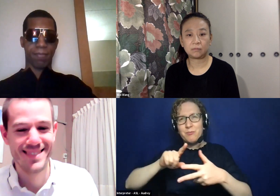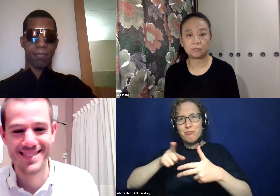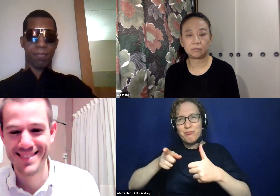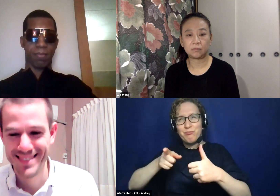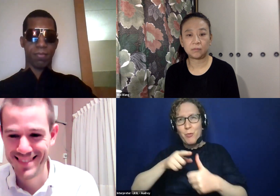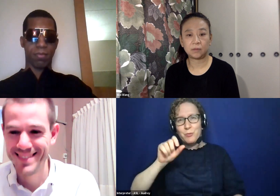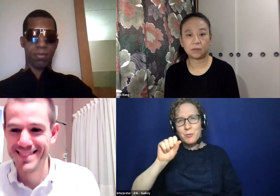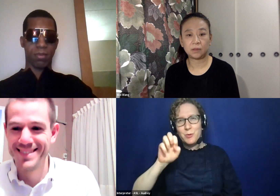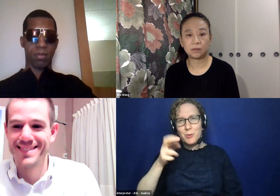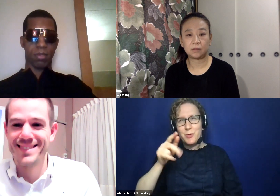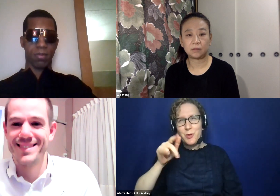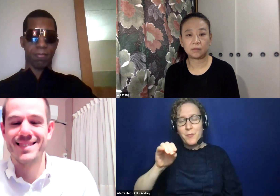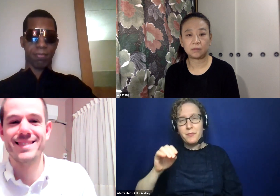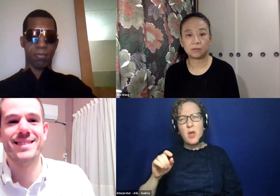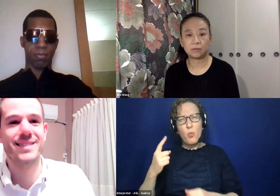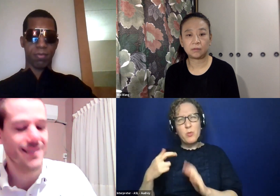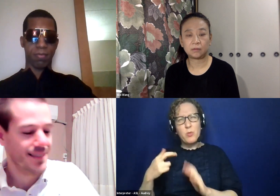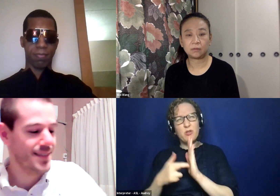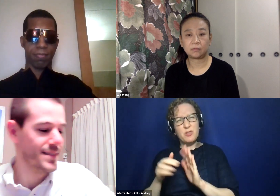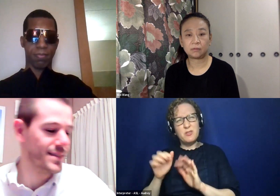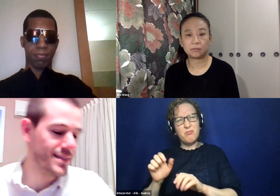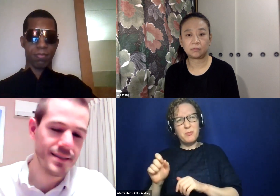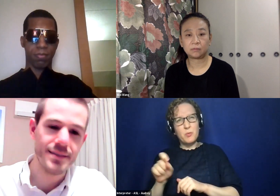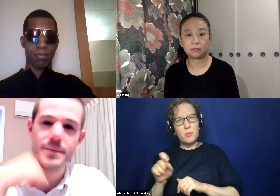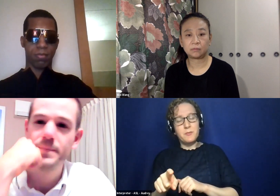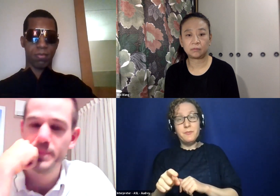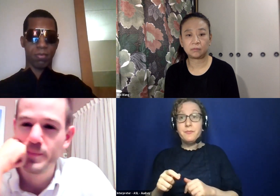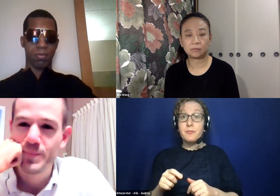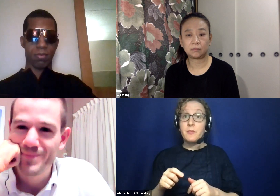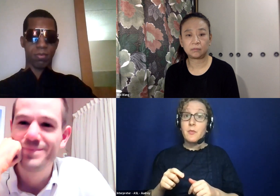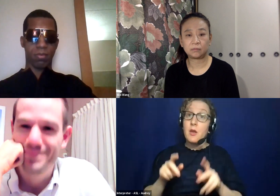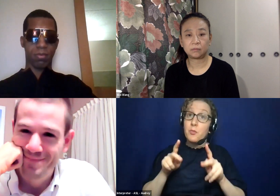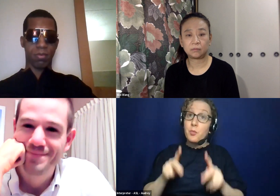registrants about how students can bring personal care attendants or PCAs to the United States,